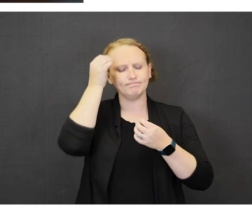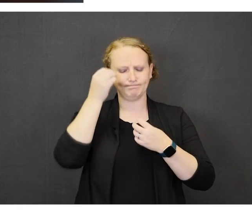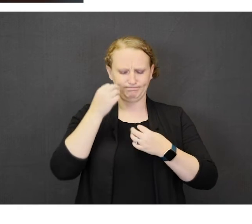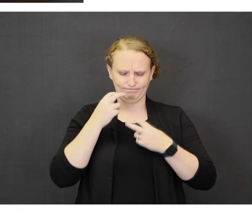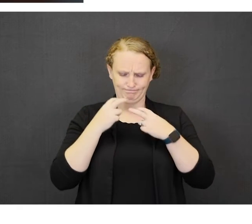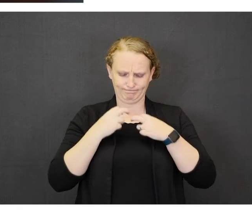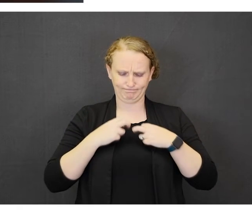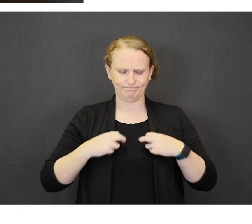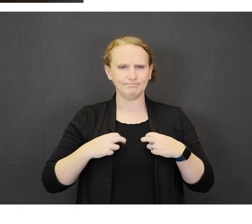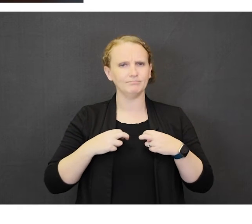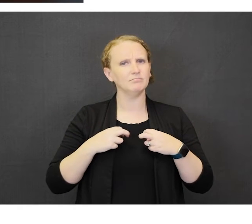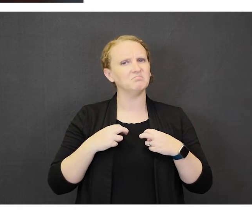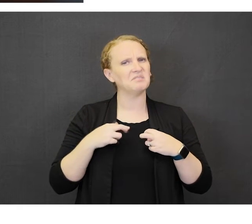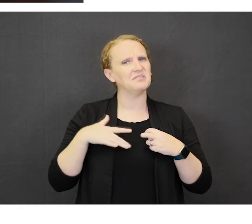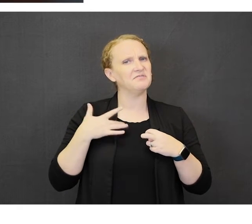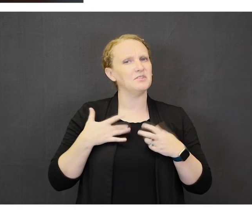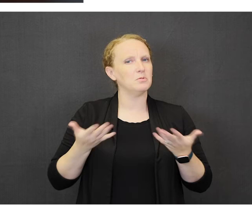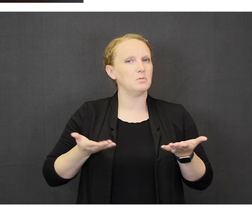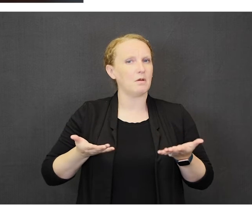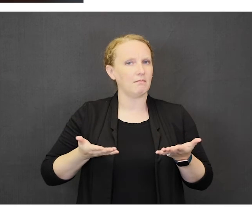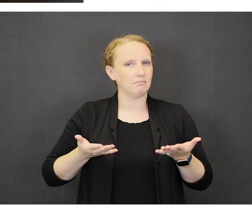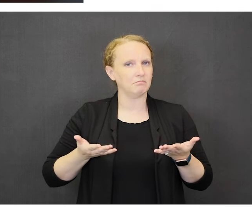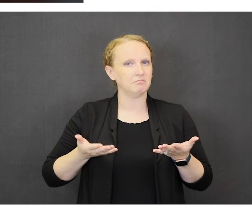What's the activation like in your own body right now